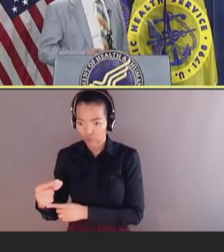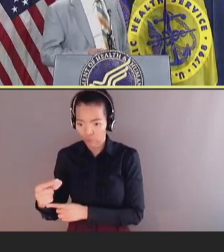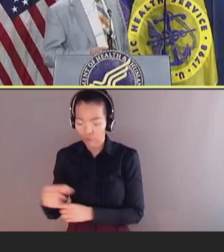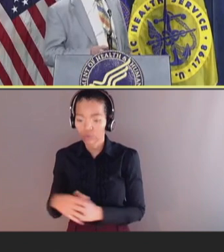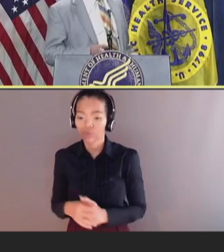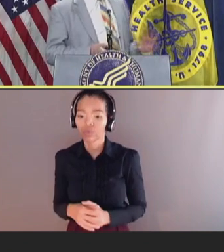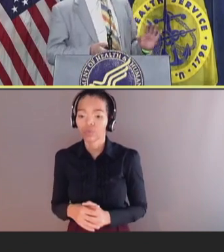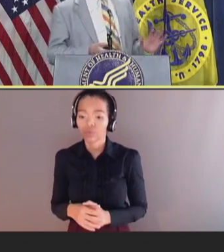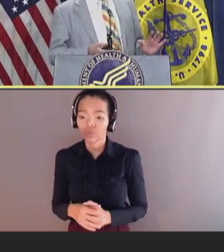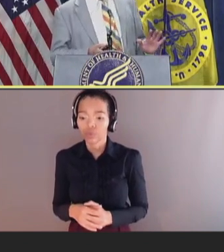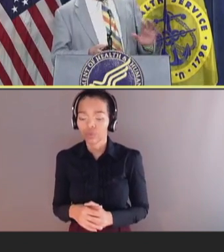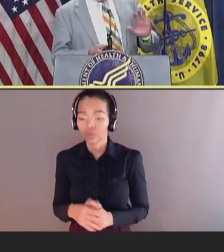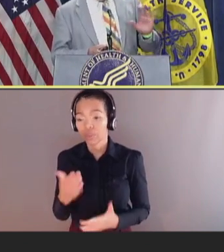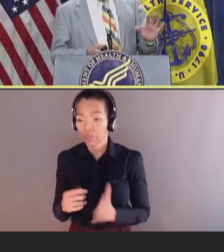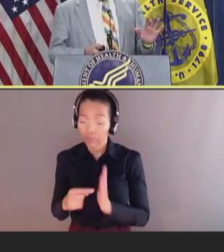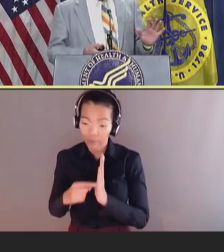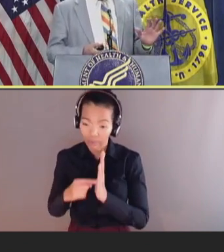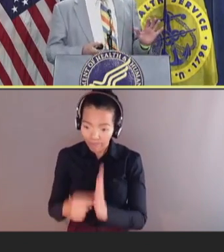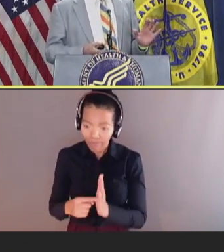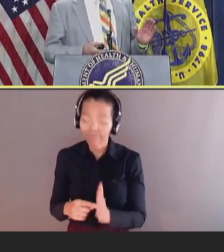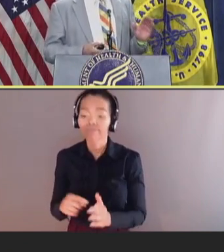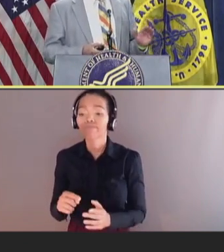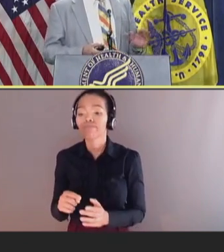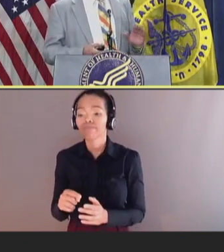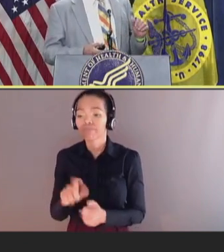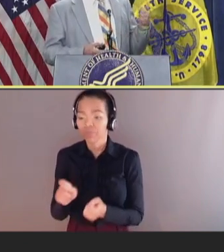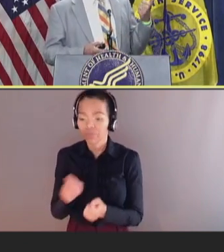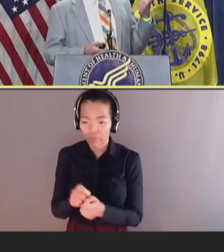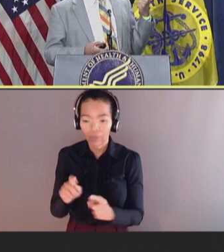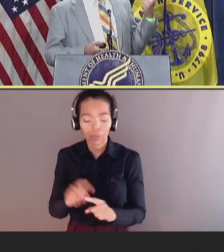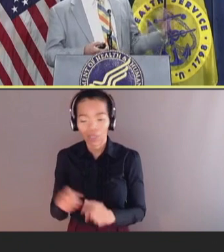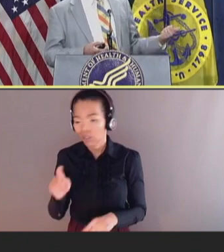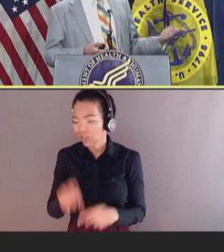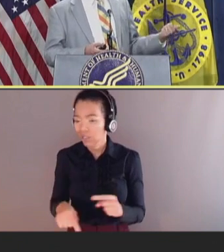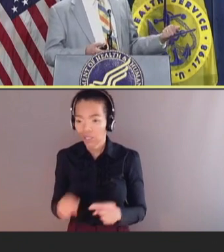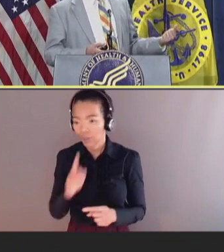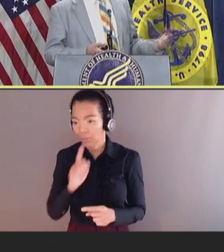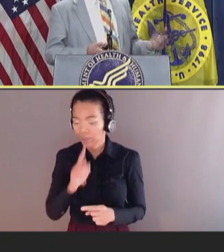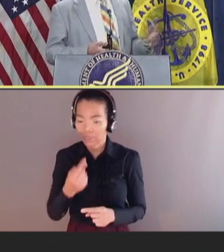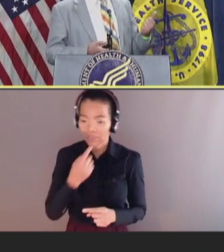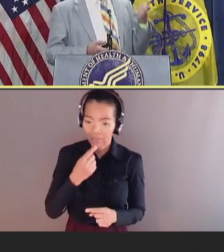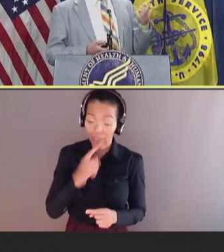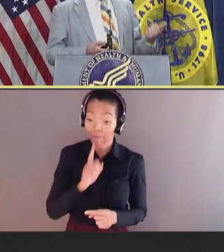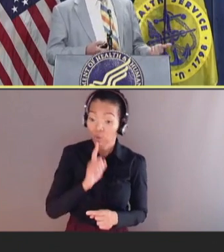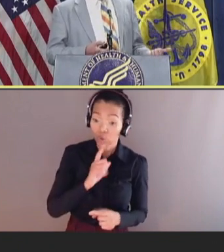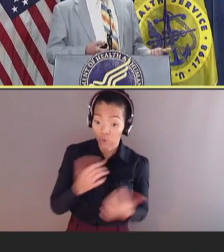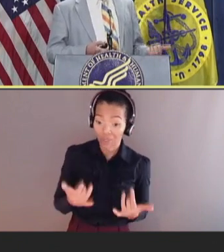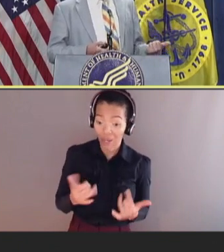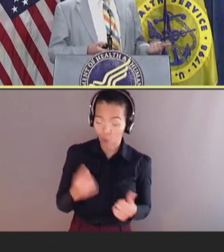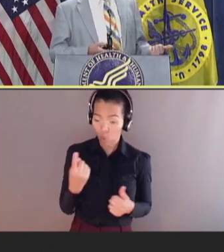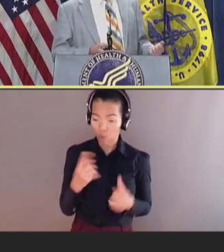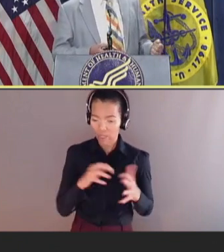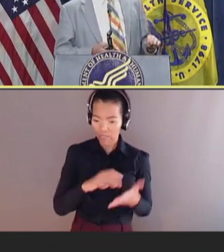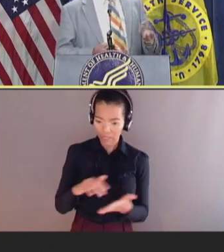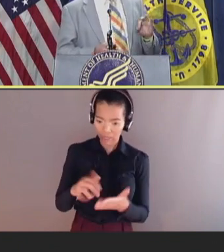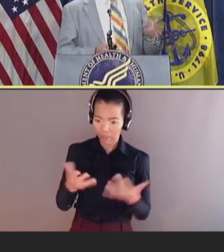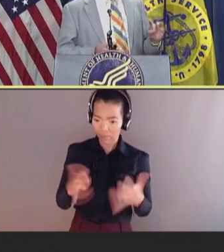but we can't say that really with any confidence now. We've only done it in one study. We have a second study coming up that the VTU [spelled phonetically] is